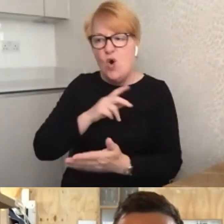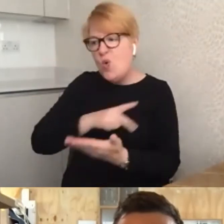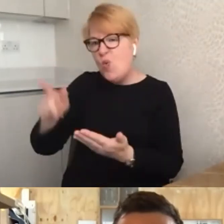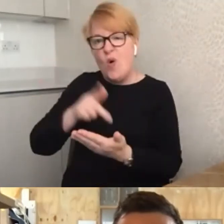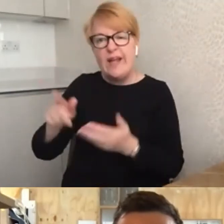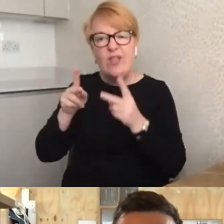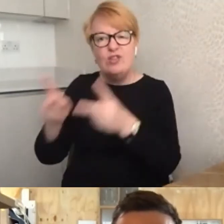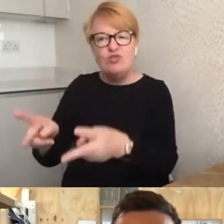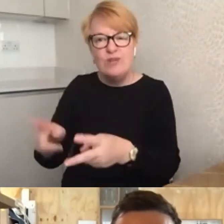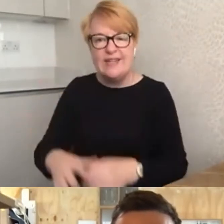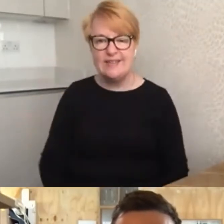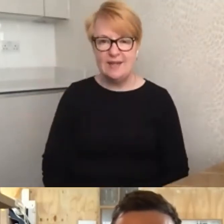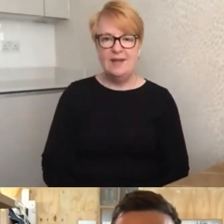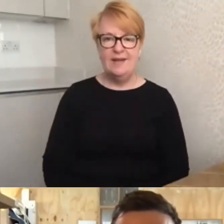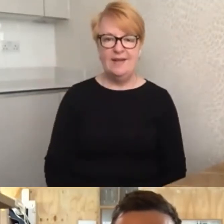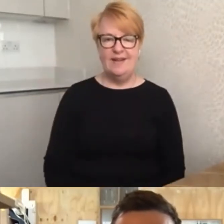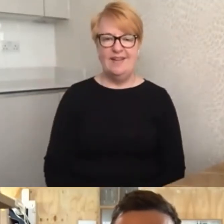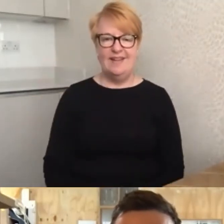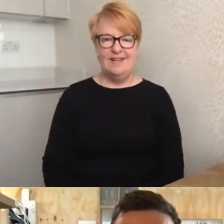I hope that answers, sorry? >> JES: That was beautiful. That was